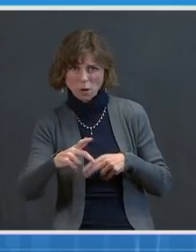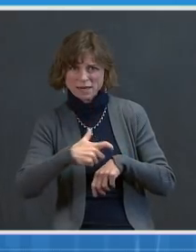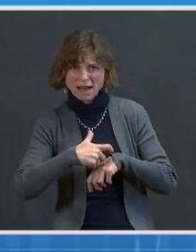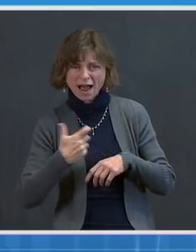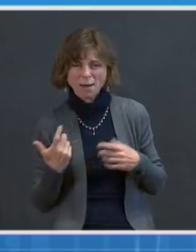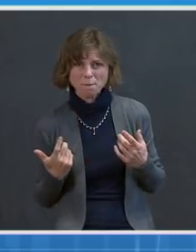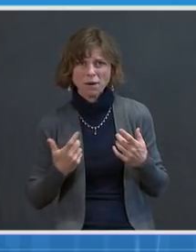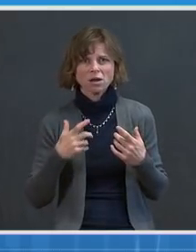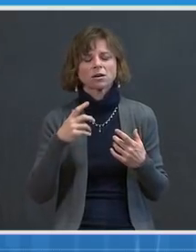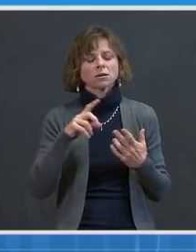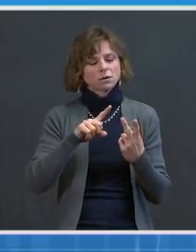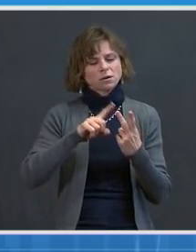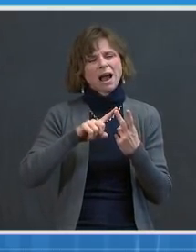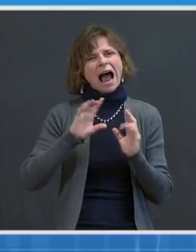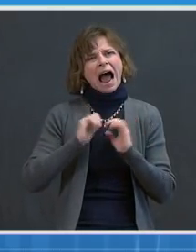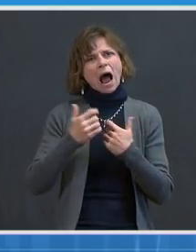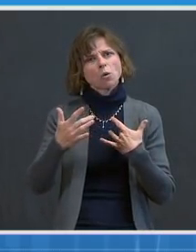should be about breakthrough infections.